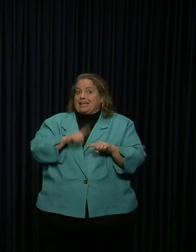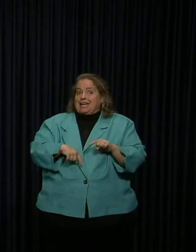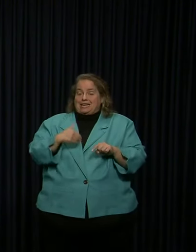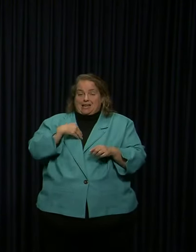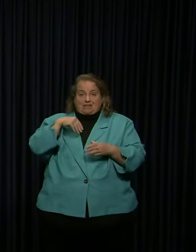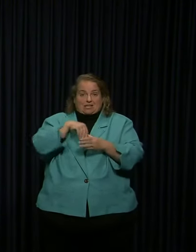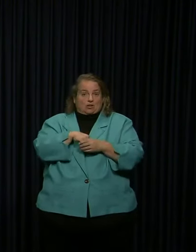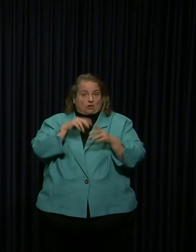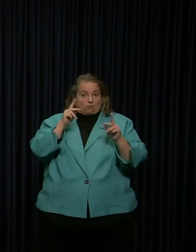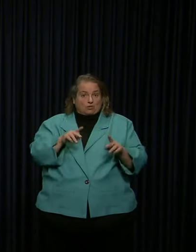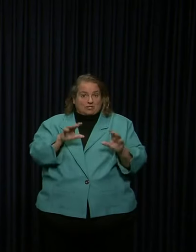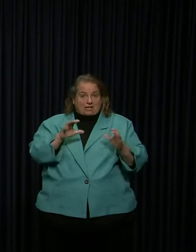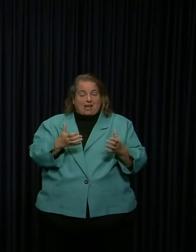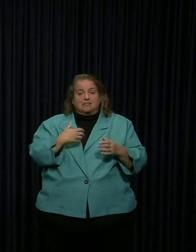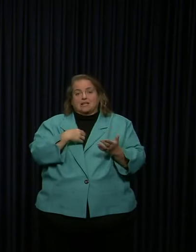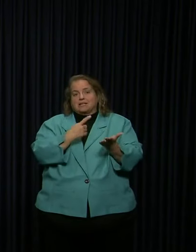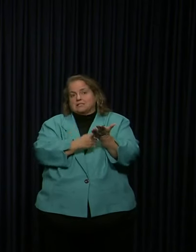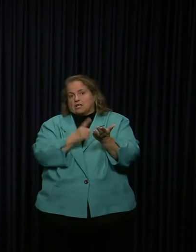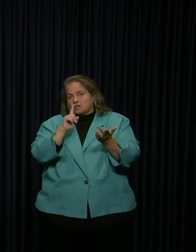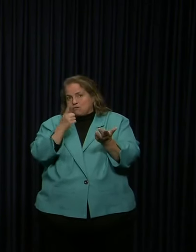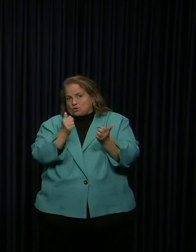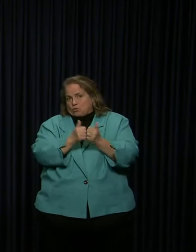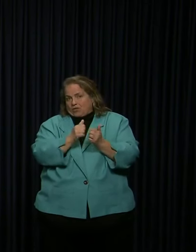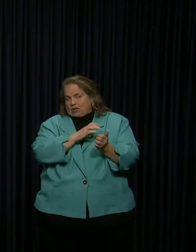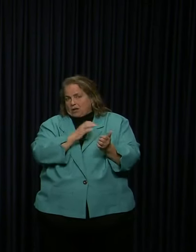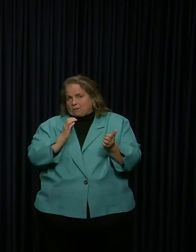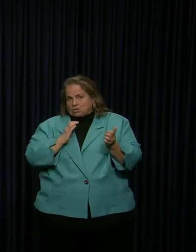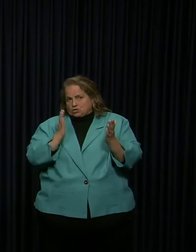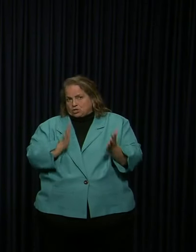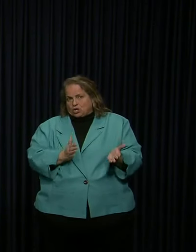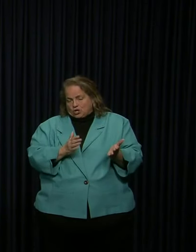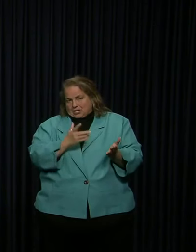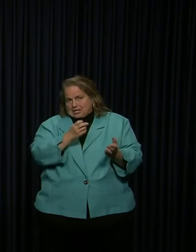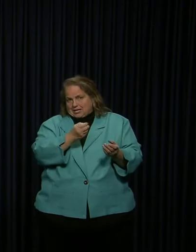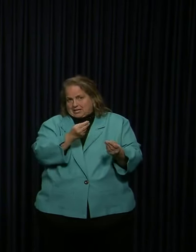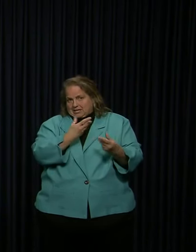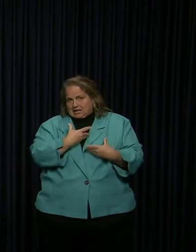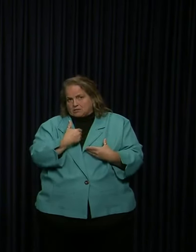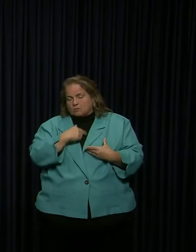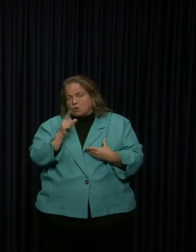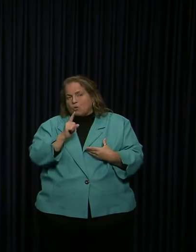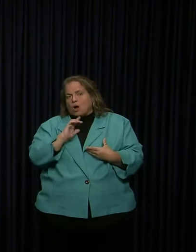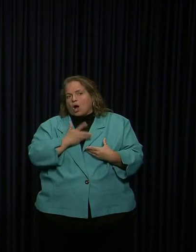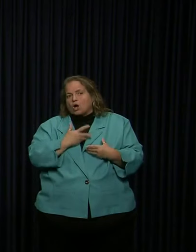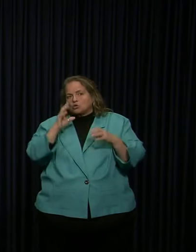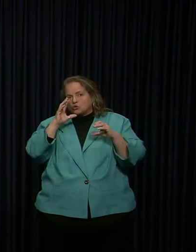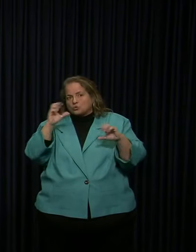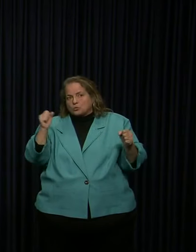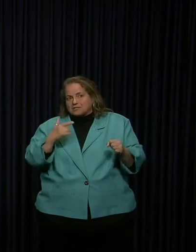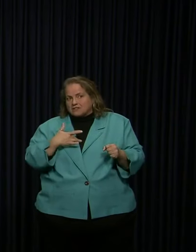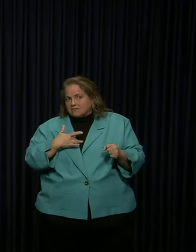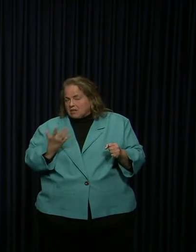LET ME START WITH SECOND QUESTION. UNEMPLOYMENT, YES, IS SUPPOSED TO BE BACKDATED ON WHEN YOU LOST